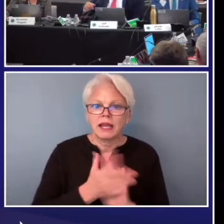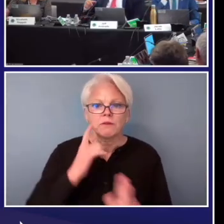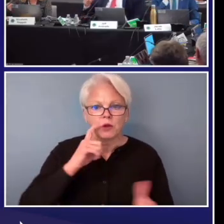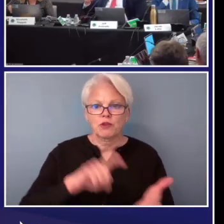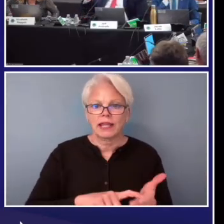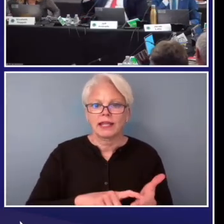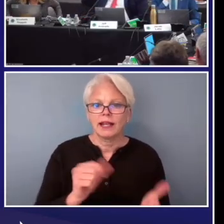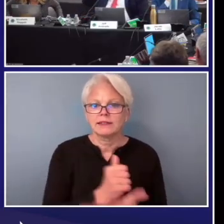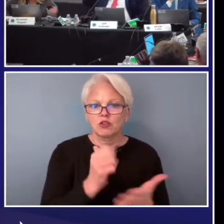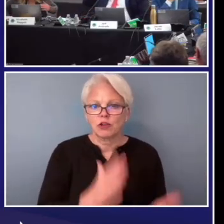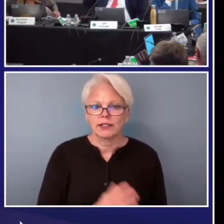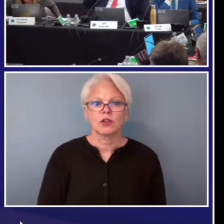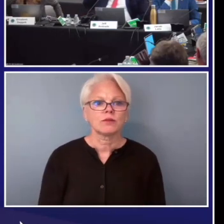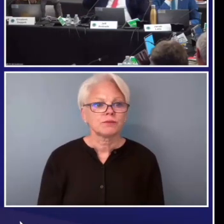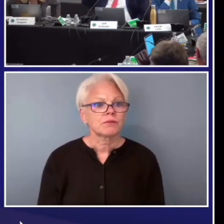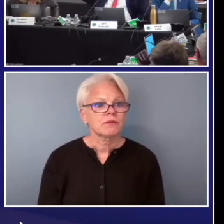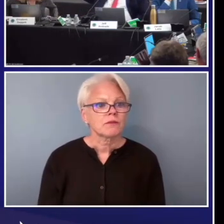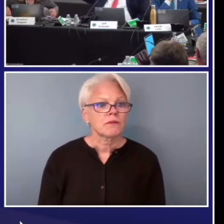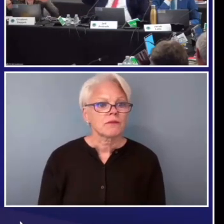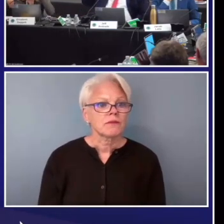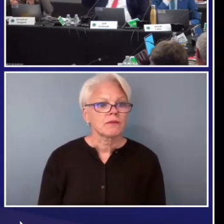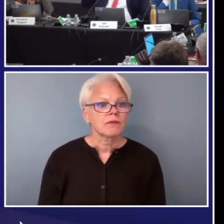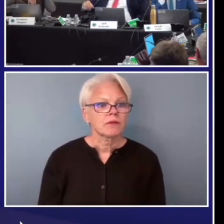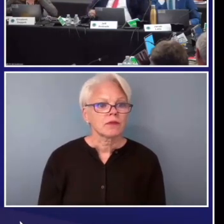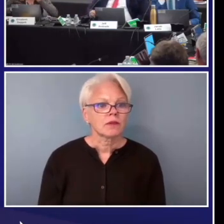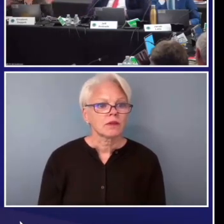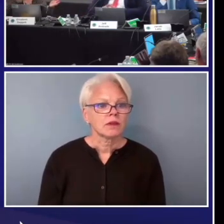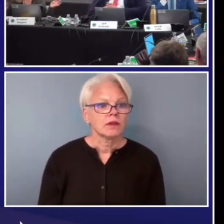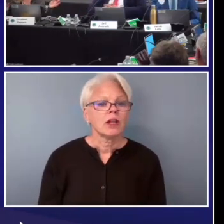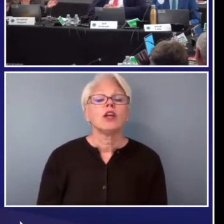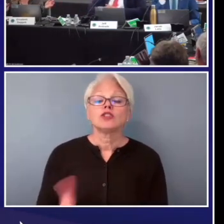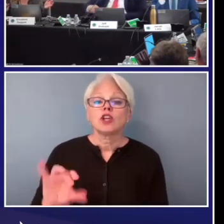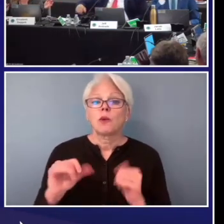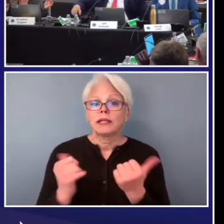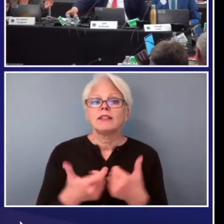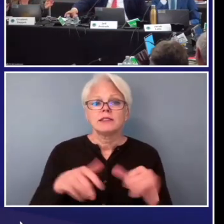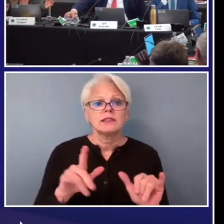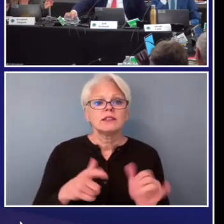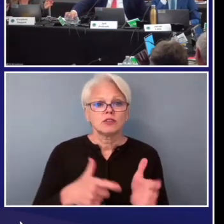Um, so you know, this would still, you know, an agency would still have to go through the entire process, which